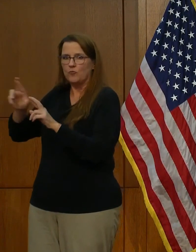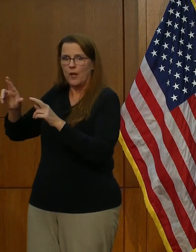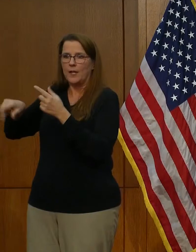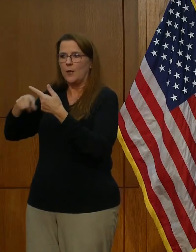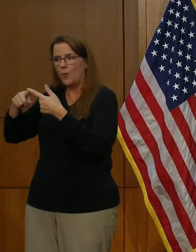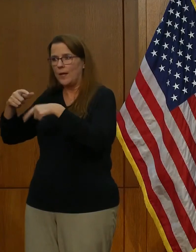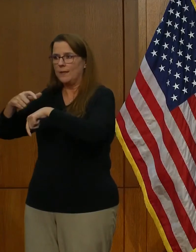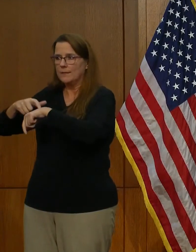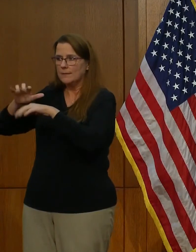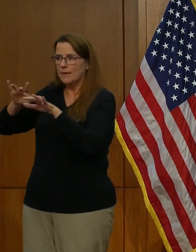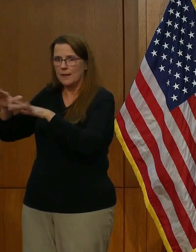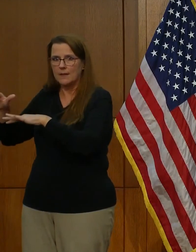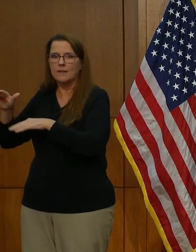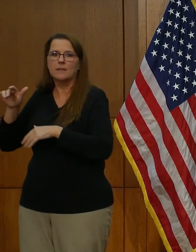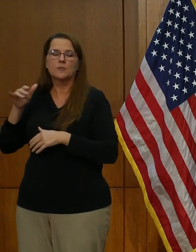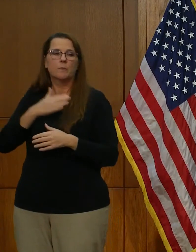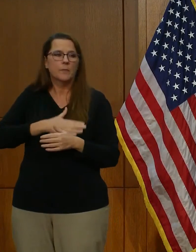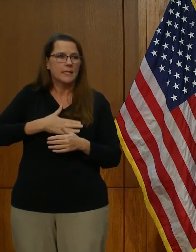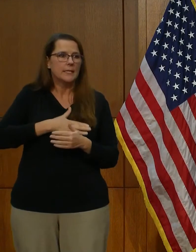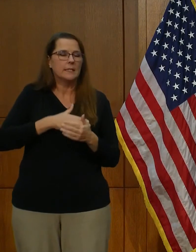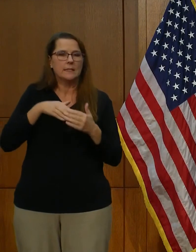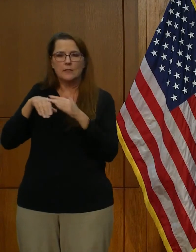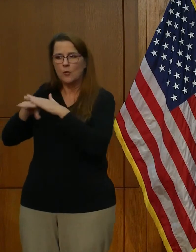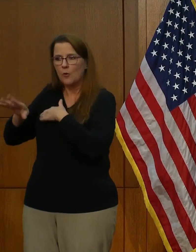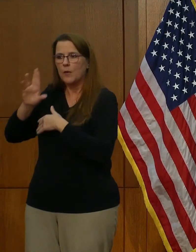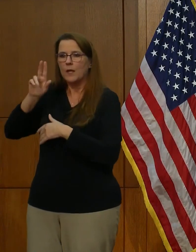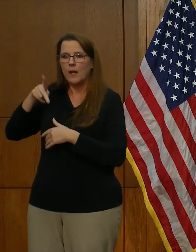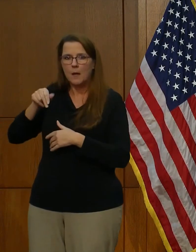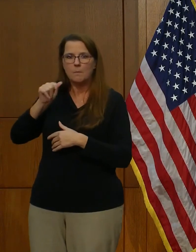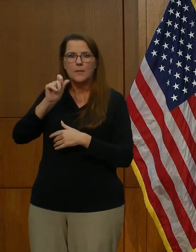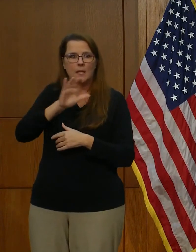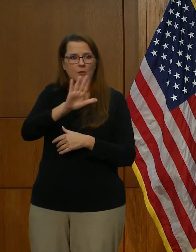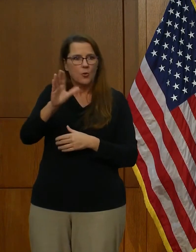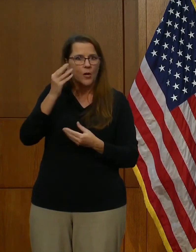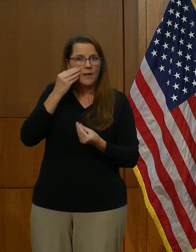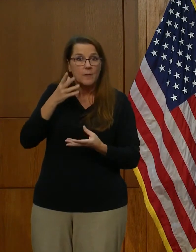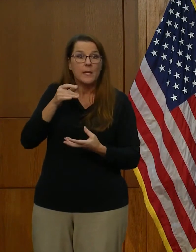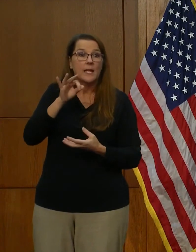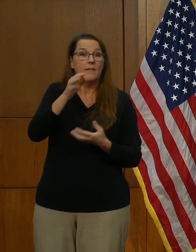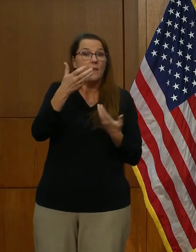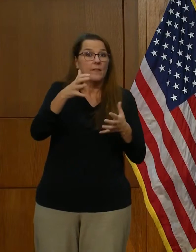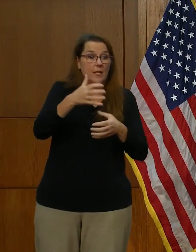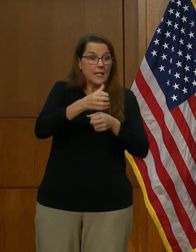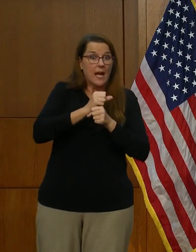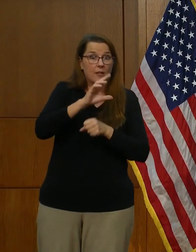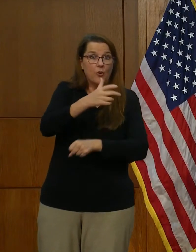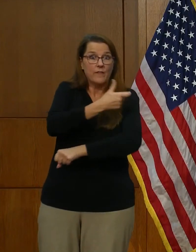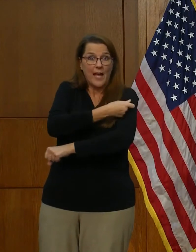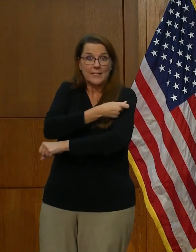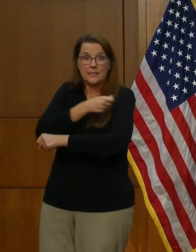REALLY ENCOURAGE EVERYBODY TO GO IN THERE AND ON GO AHEAD AND